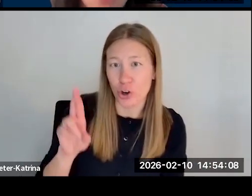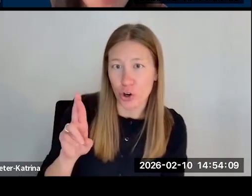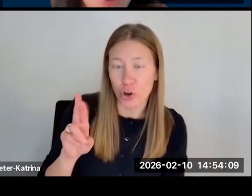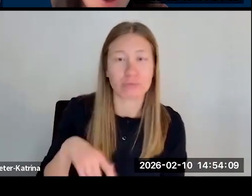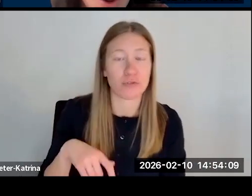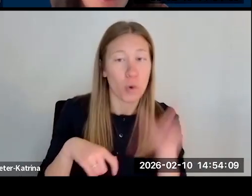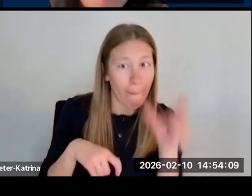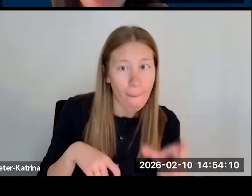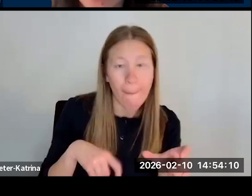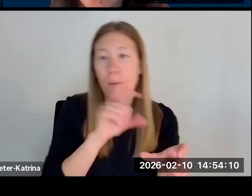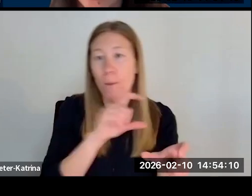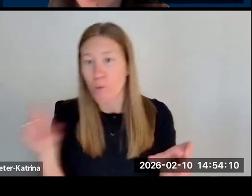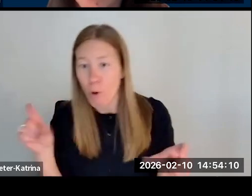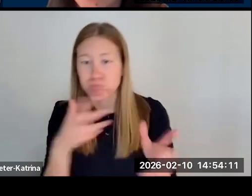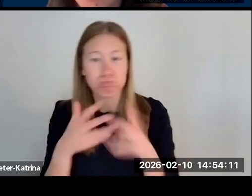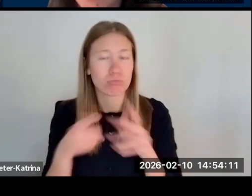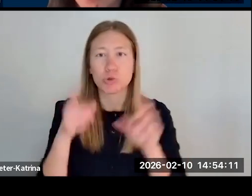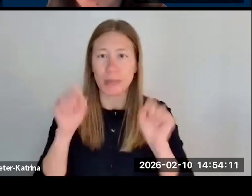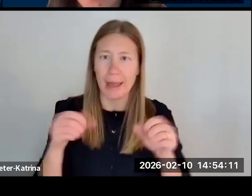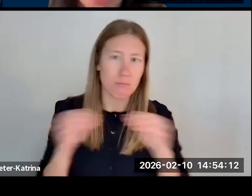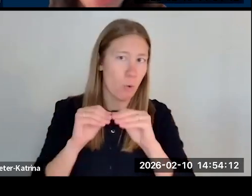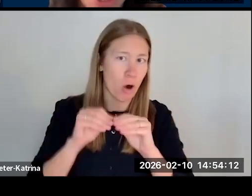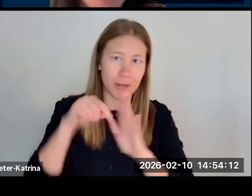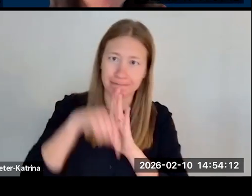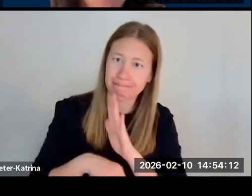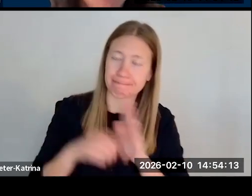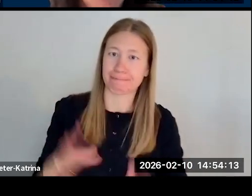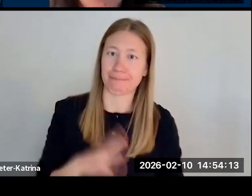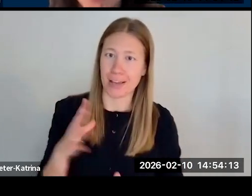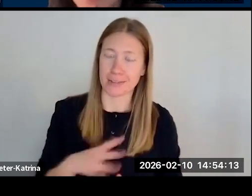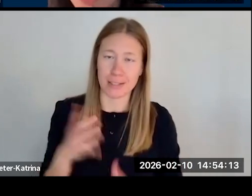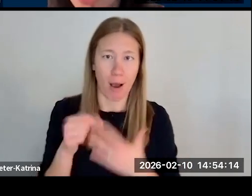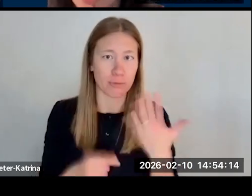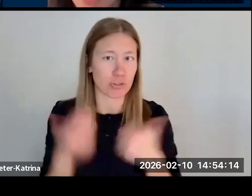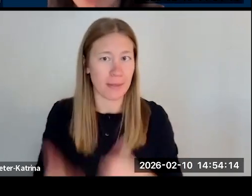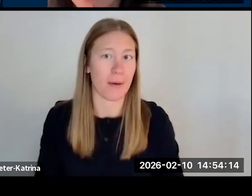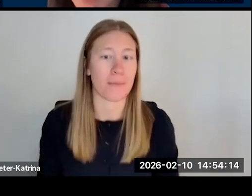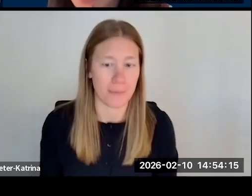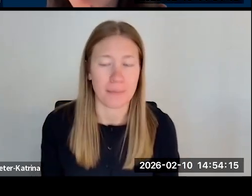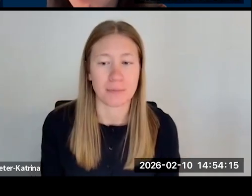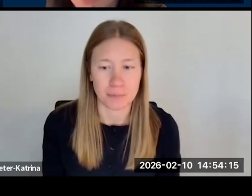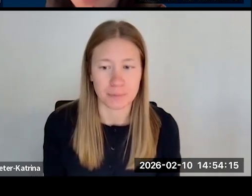or the row and do more fancy features there. Now I'm just gonna go ahead and hit update